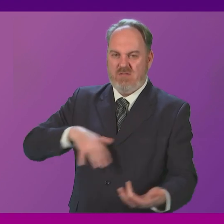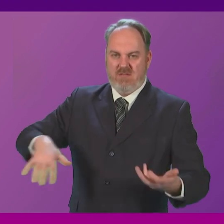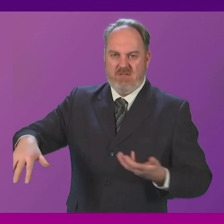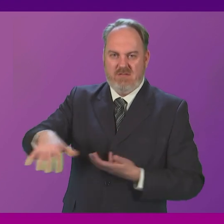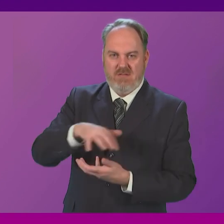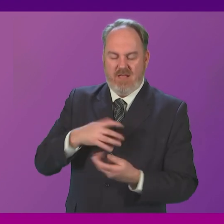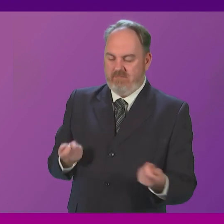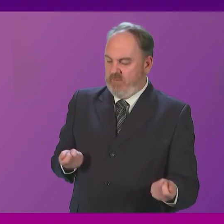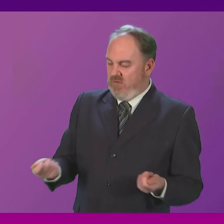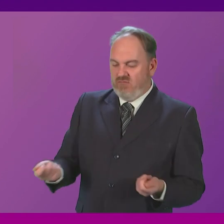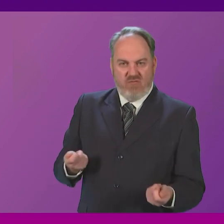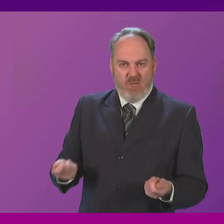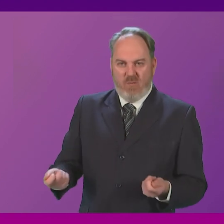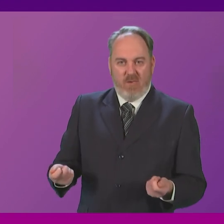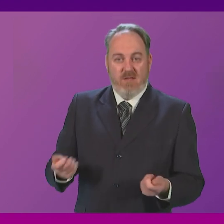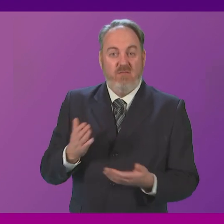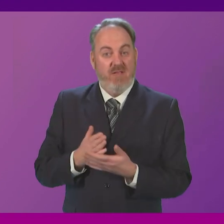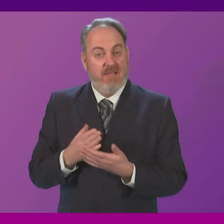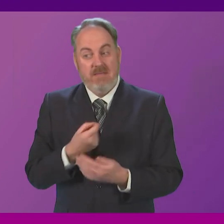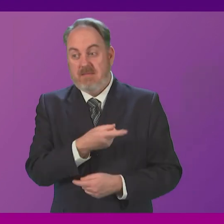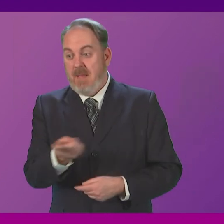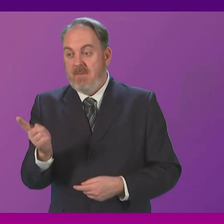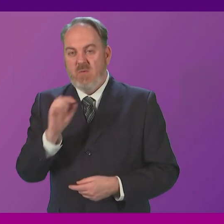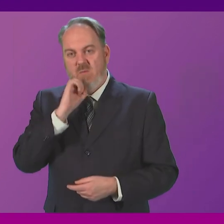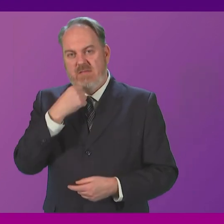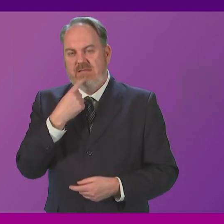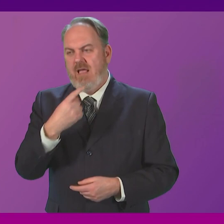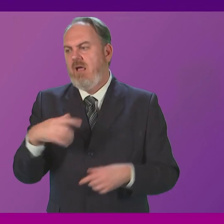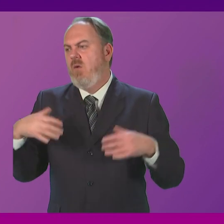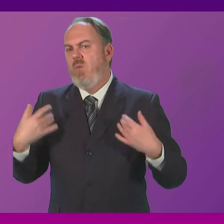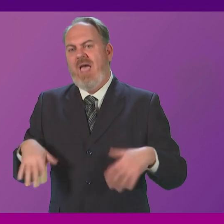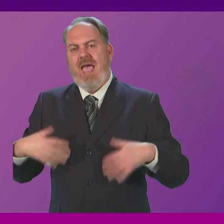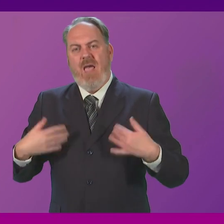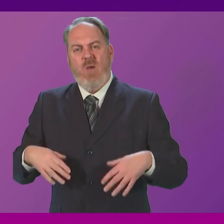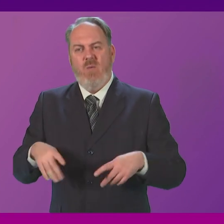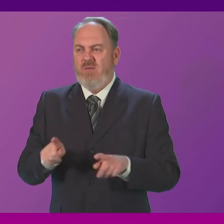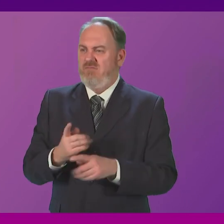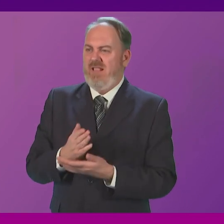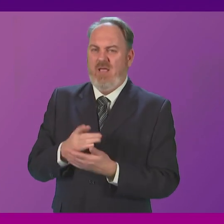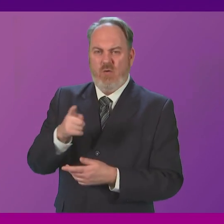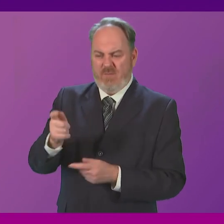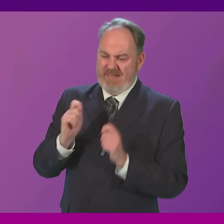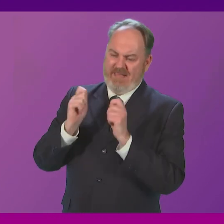There are those who would describe today’s events as a coronation without an election. One might even say that it is